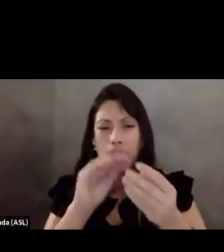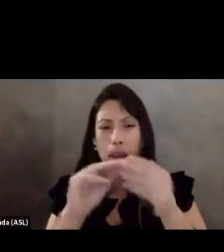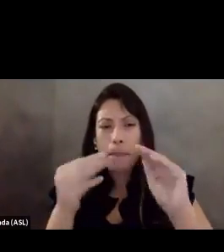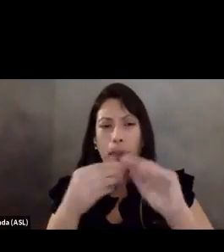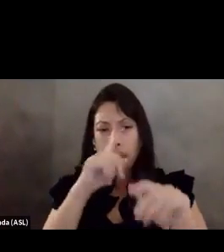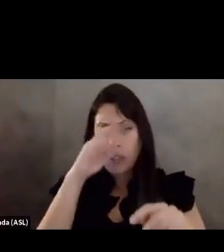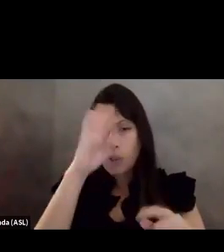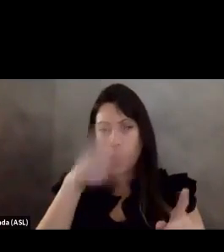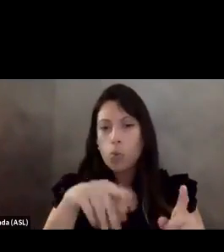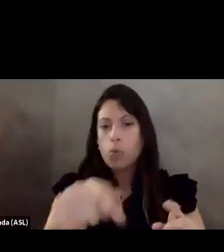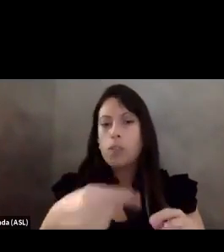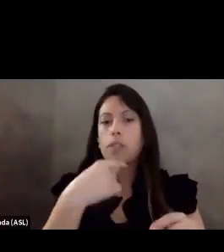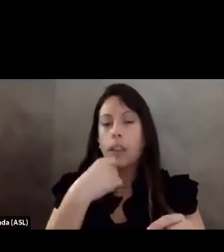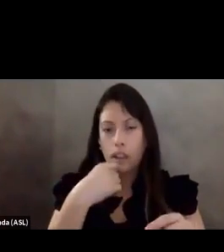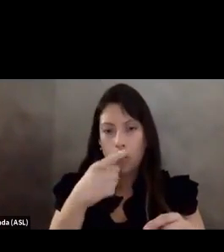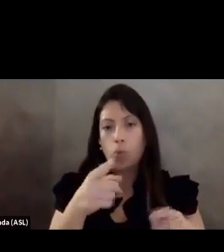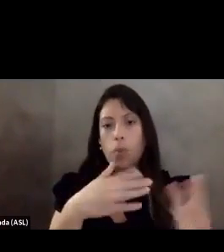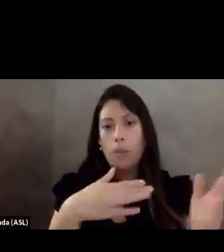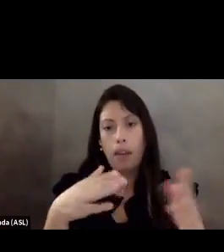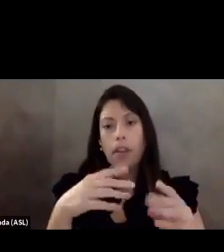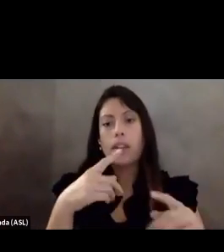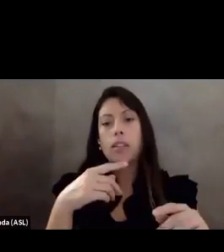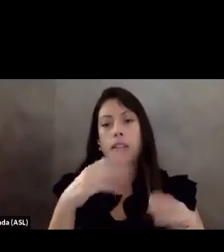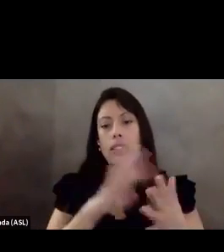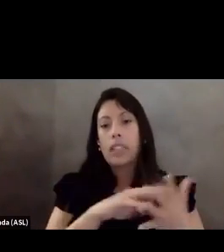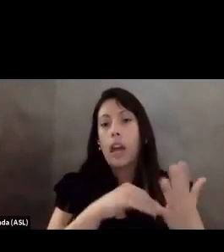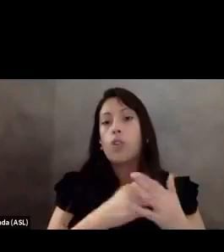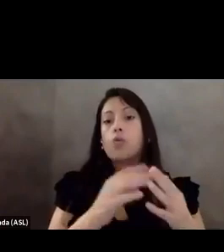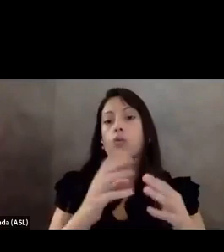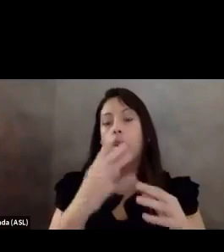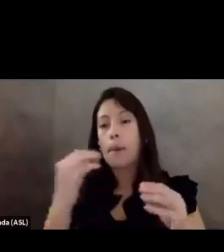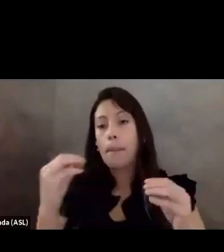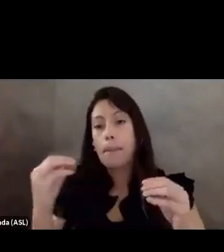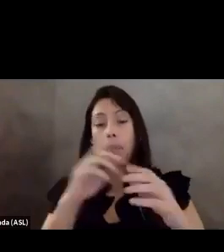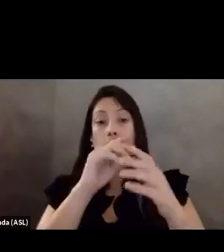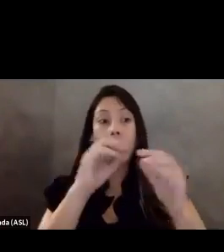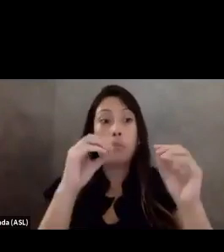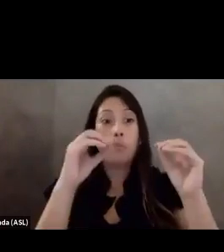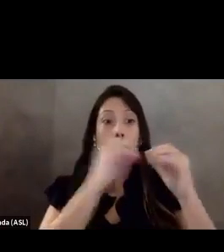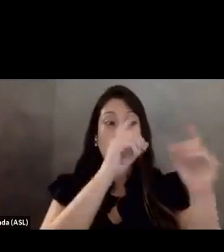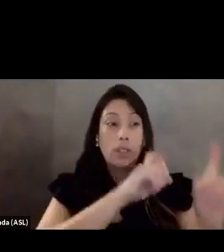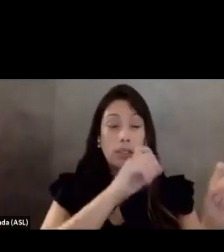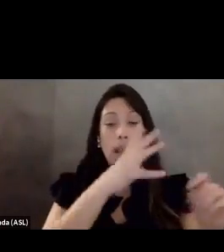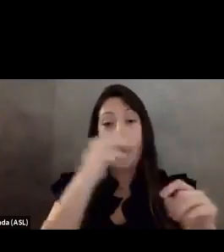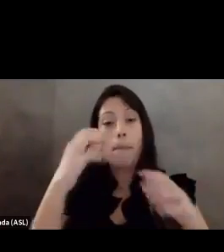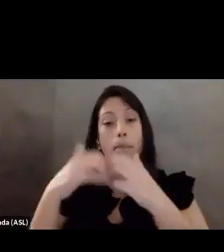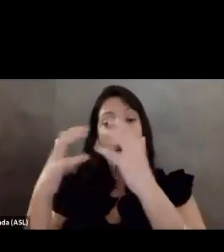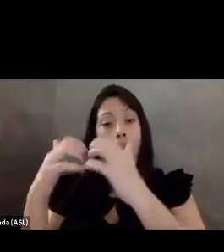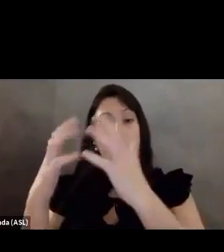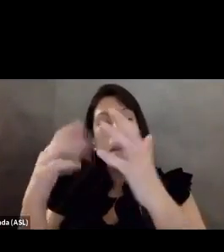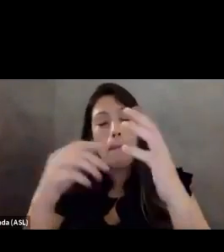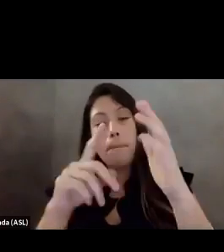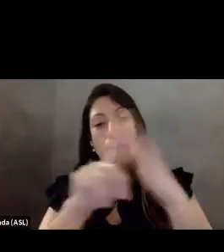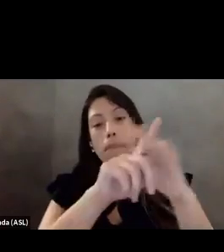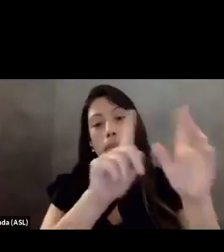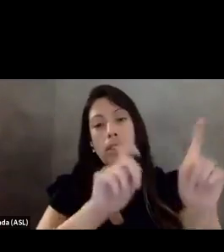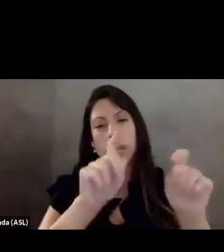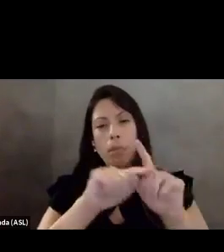scheduled outbreak testing and the pop ups. But did you have more of a breakdown as our numbers, Kate?